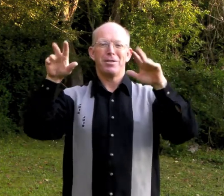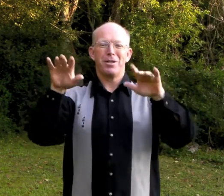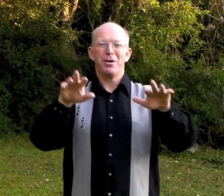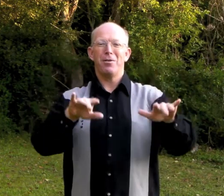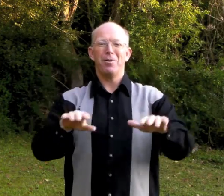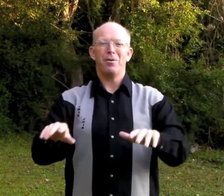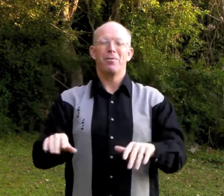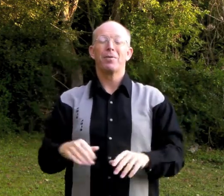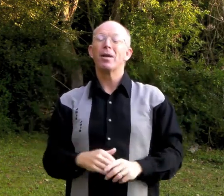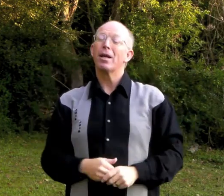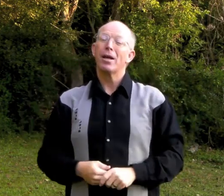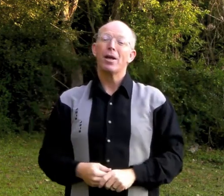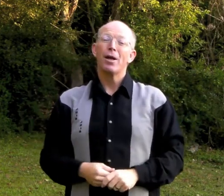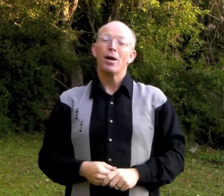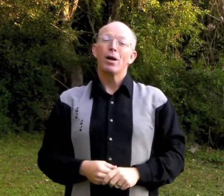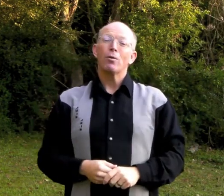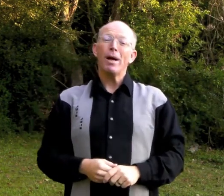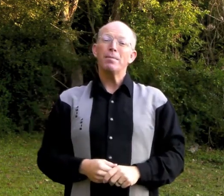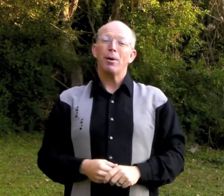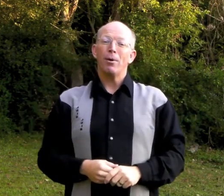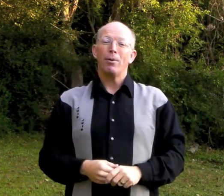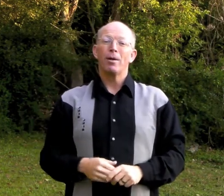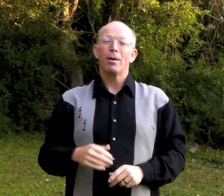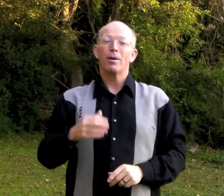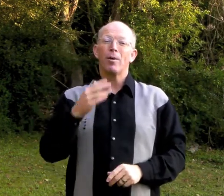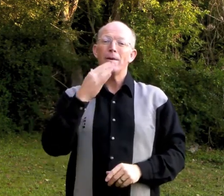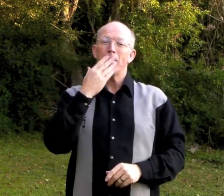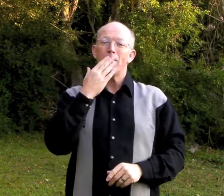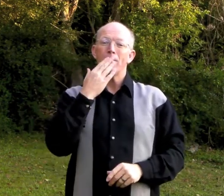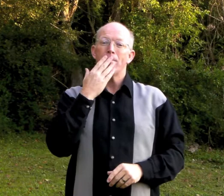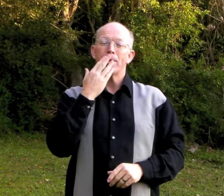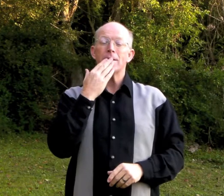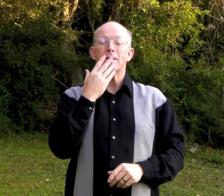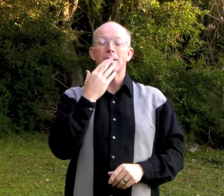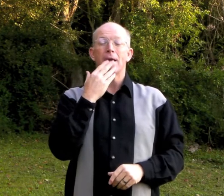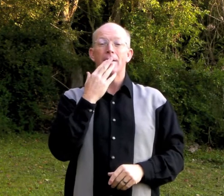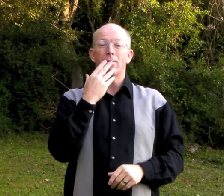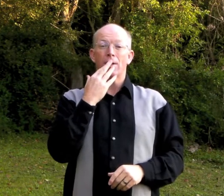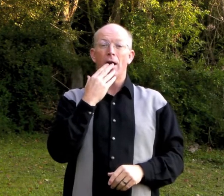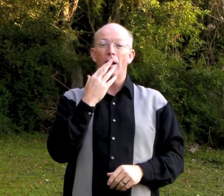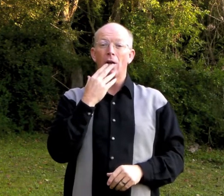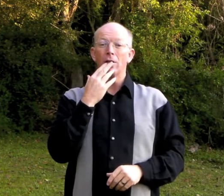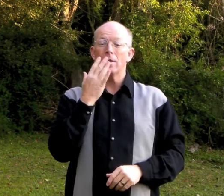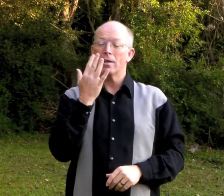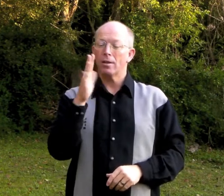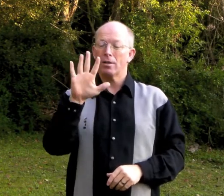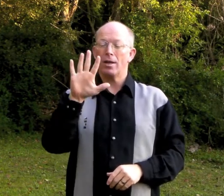SNOW RAINBOW RAINBOW – This is the sign for COLOR.